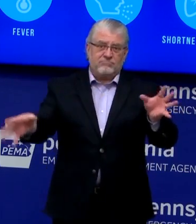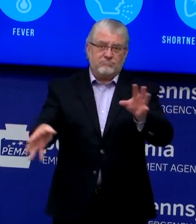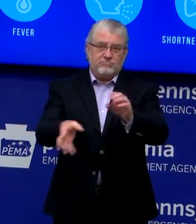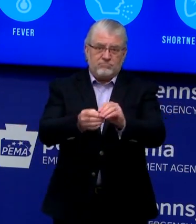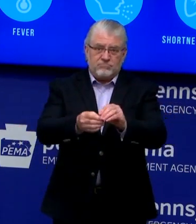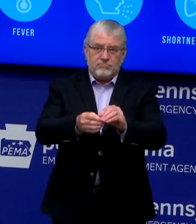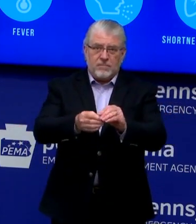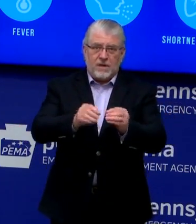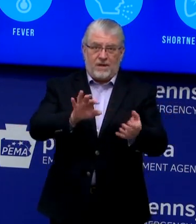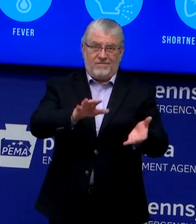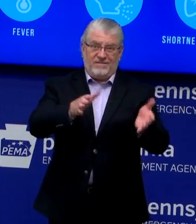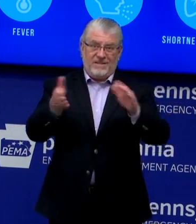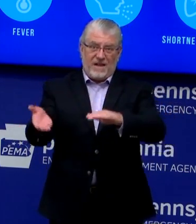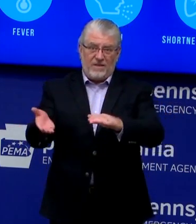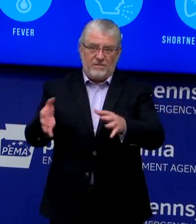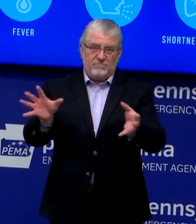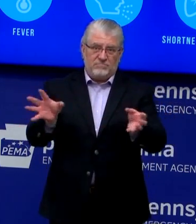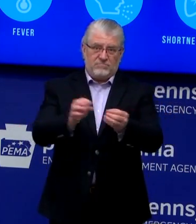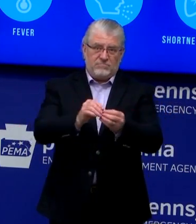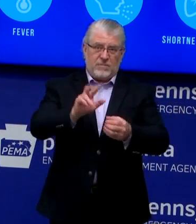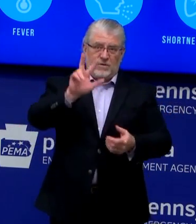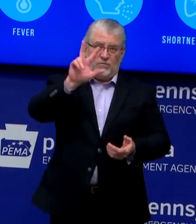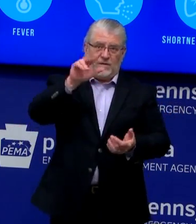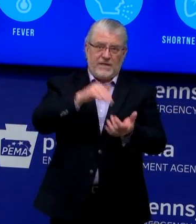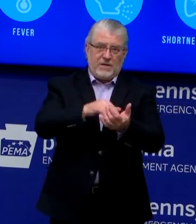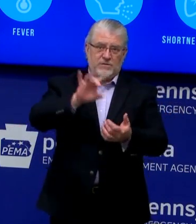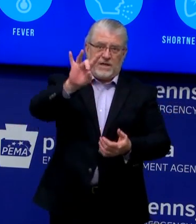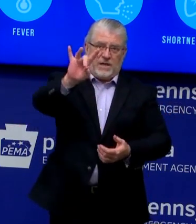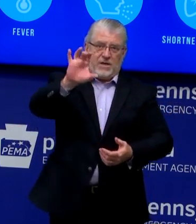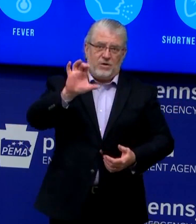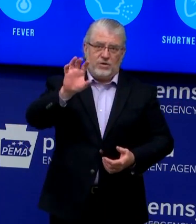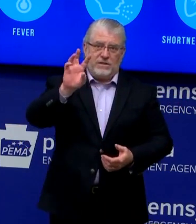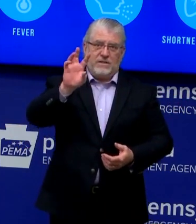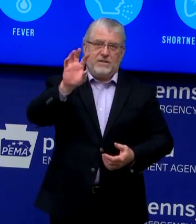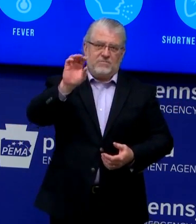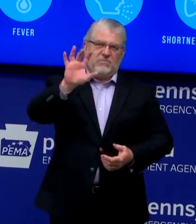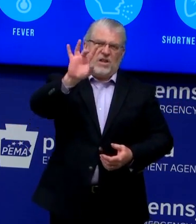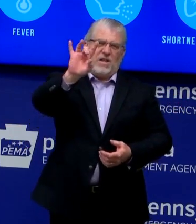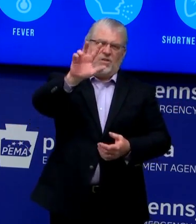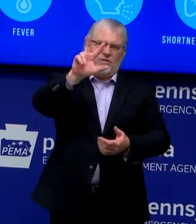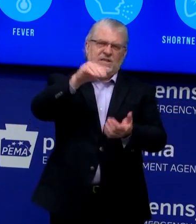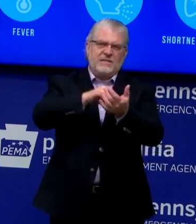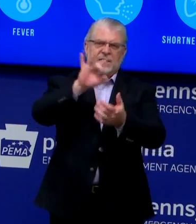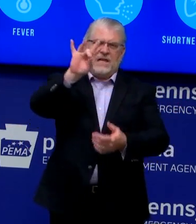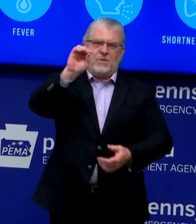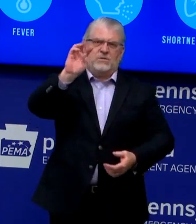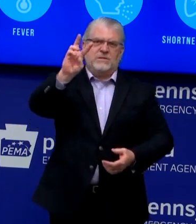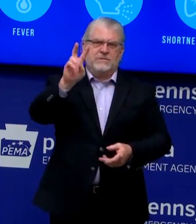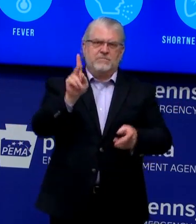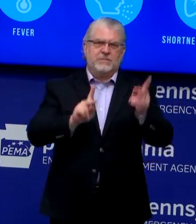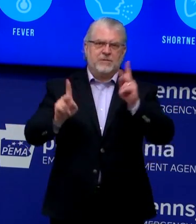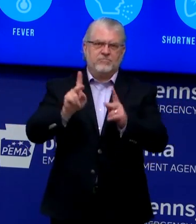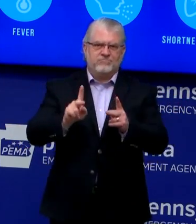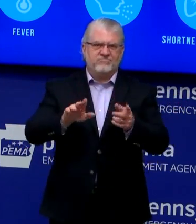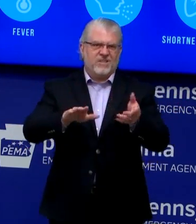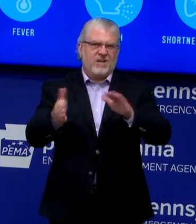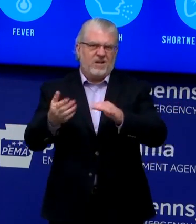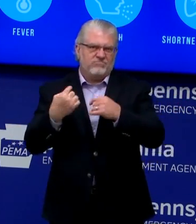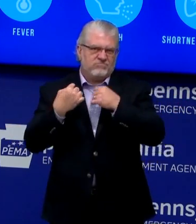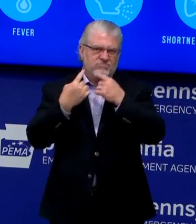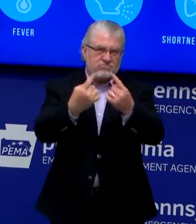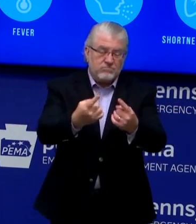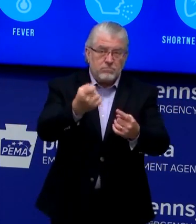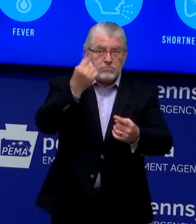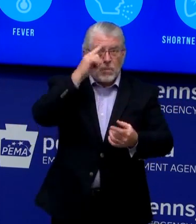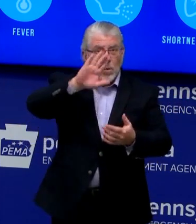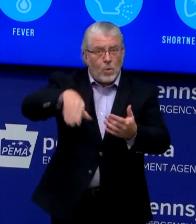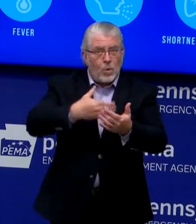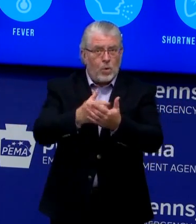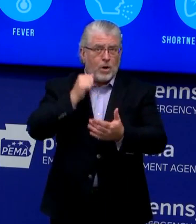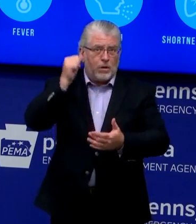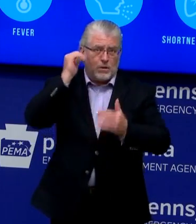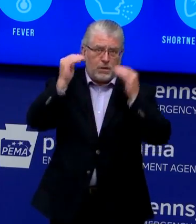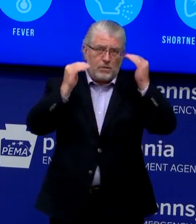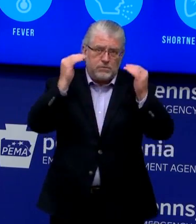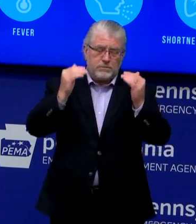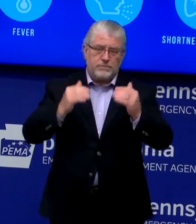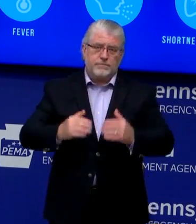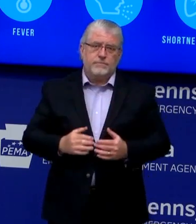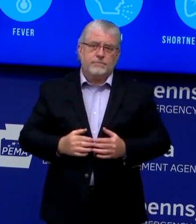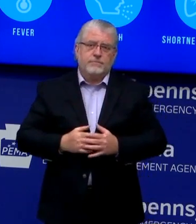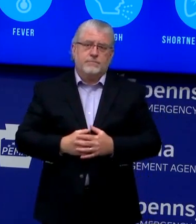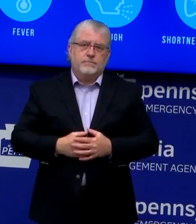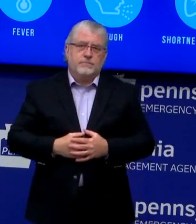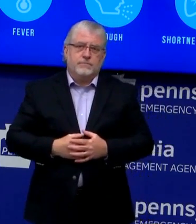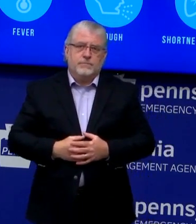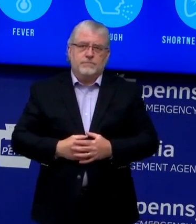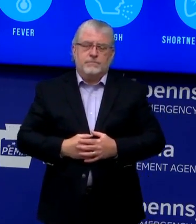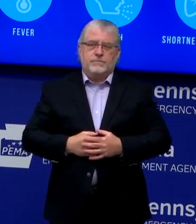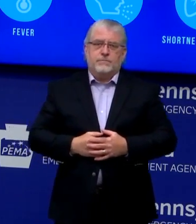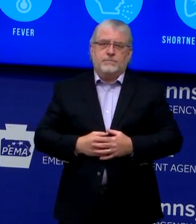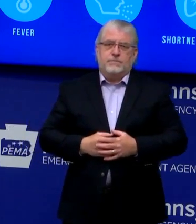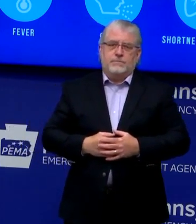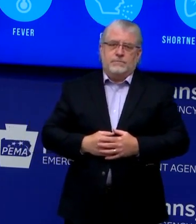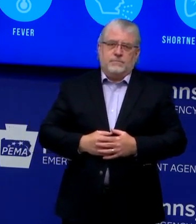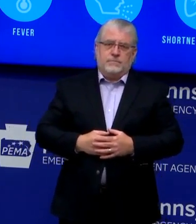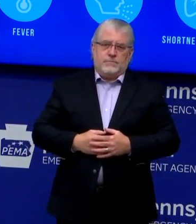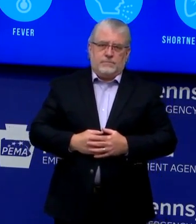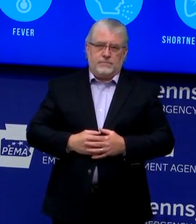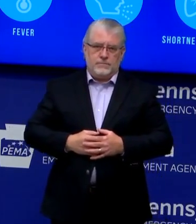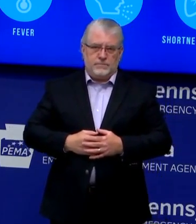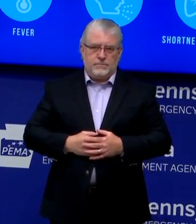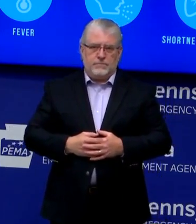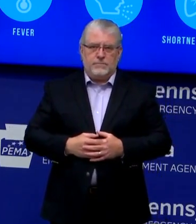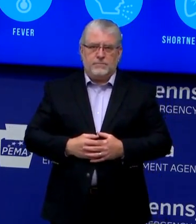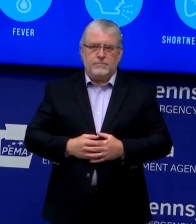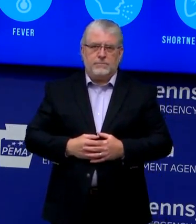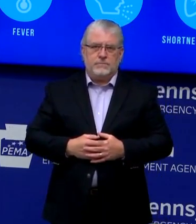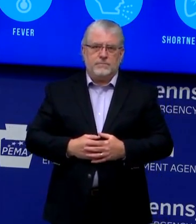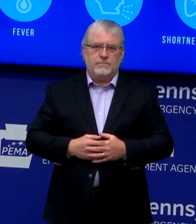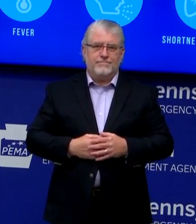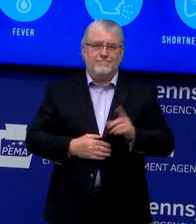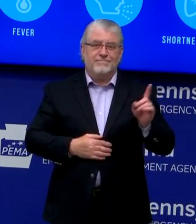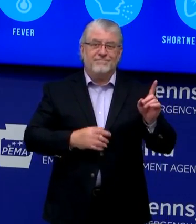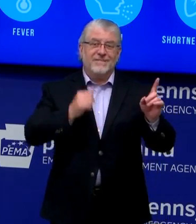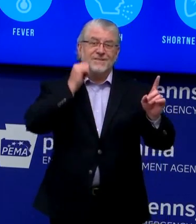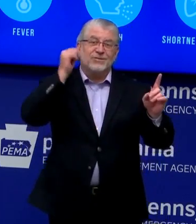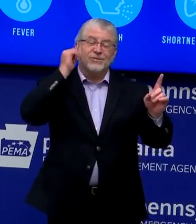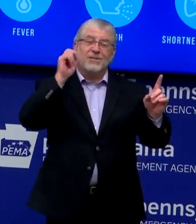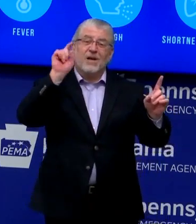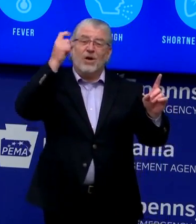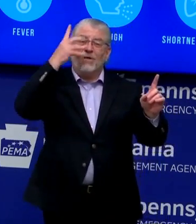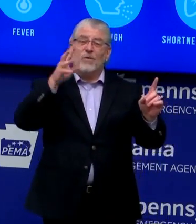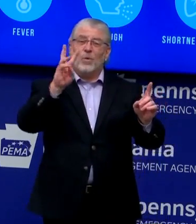TRAGICALLY THE STATEWIDE TOTAL OF PATIENTS WHO HAVE TESTED POSITIVE FOR COVID 19 WHO HAVE PASSED AWAY IS I NOW 3,806 ALL OF THE DEATHS HAVE BEEN IN ADULT PATIENTS.